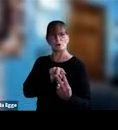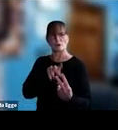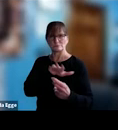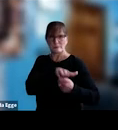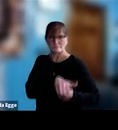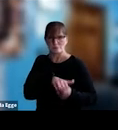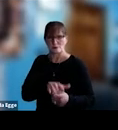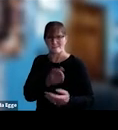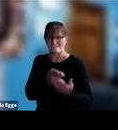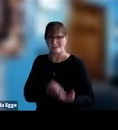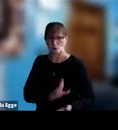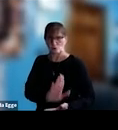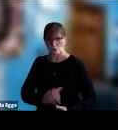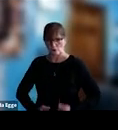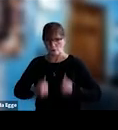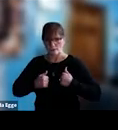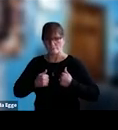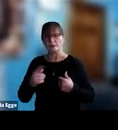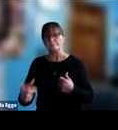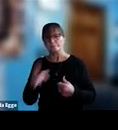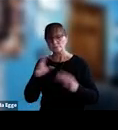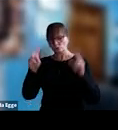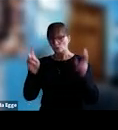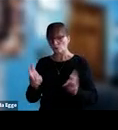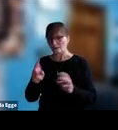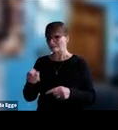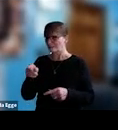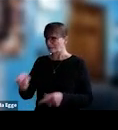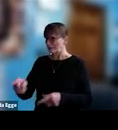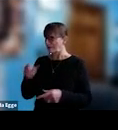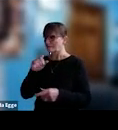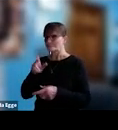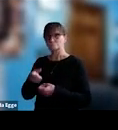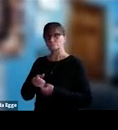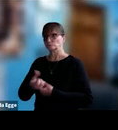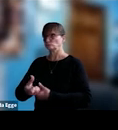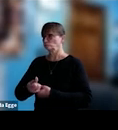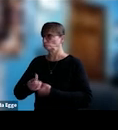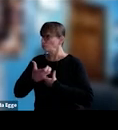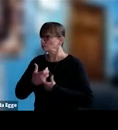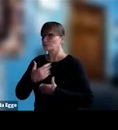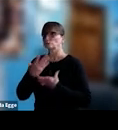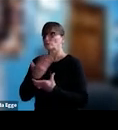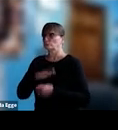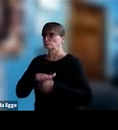in her use. And she quotes, "He just causes me so much stress, and I'm in so much pain because of the stress he causes,"